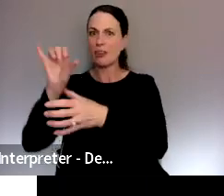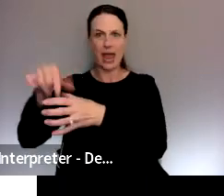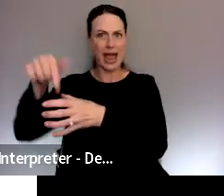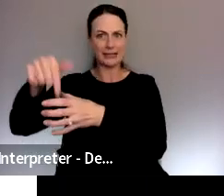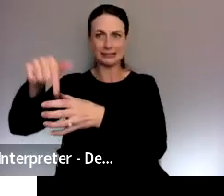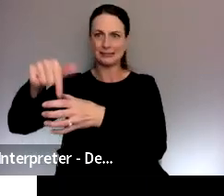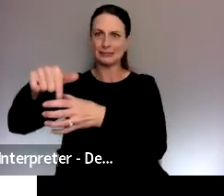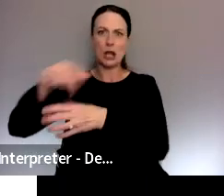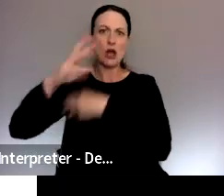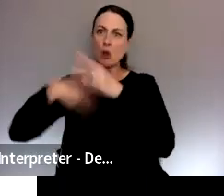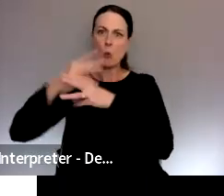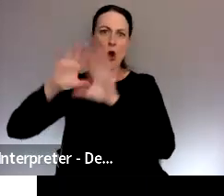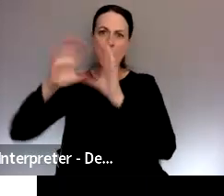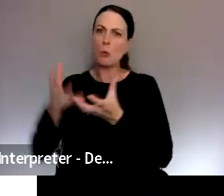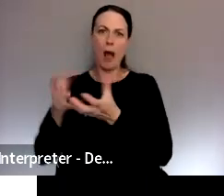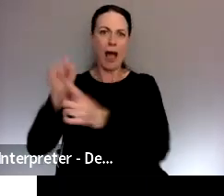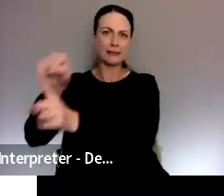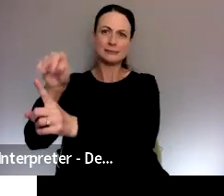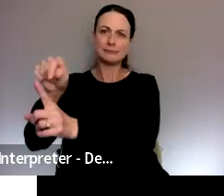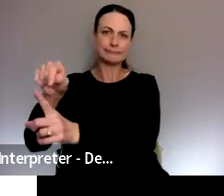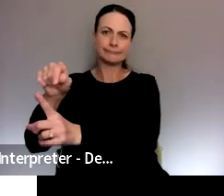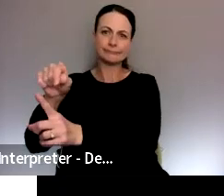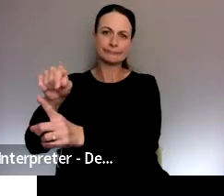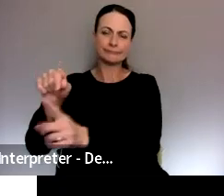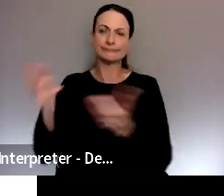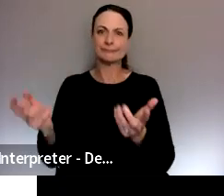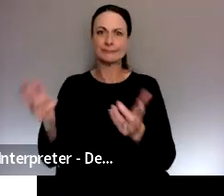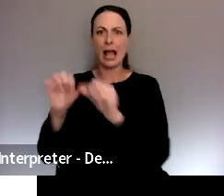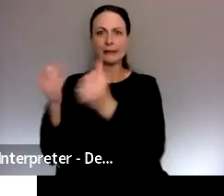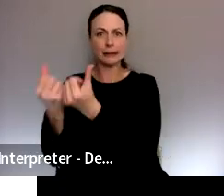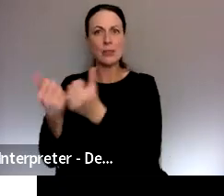That is the worldwide affiliation